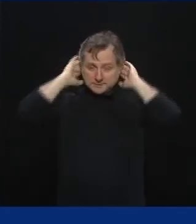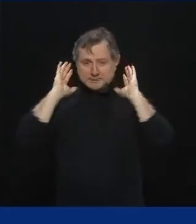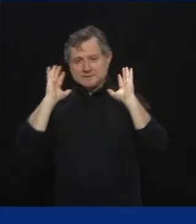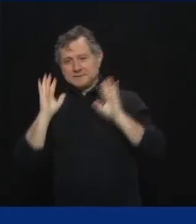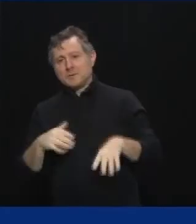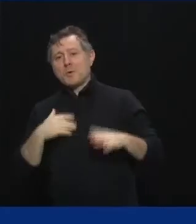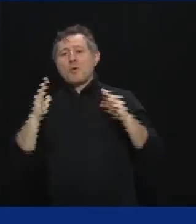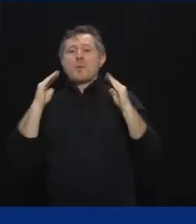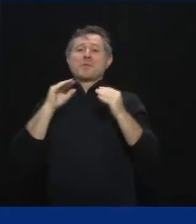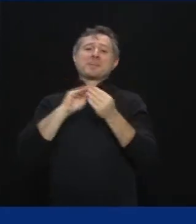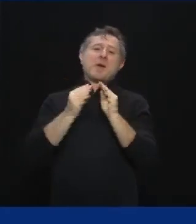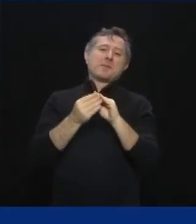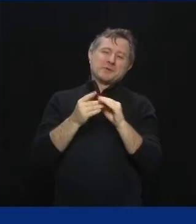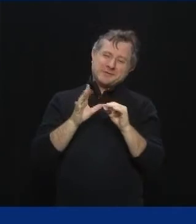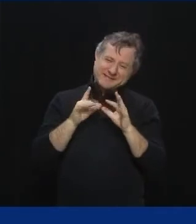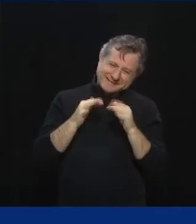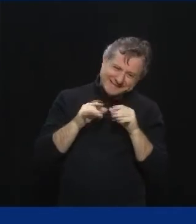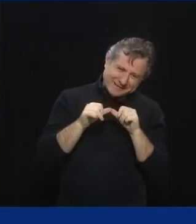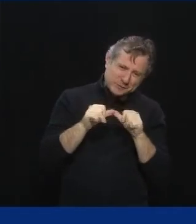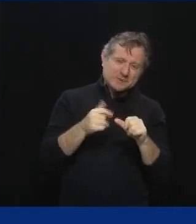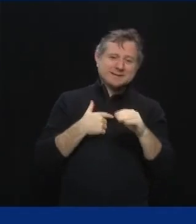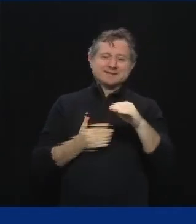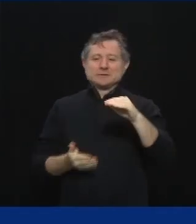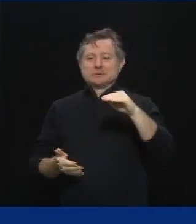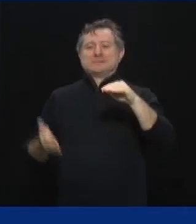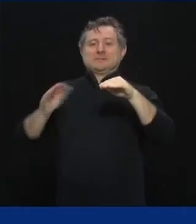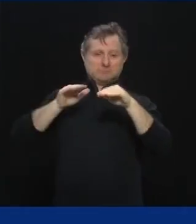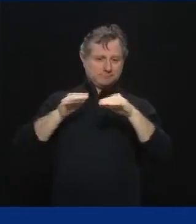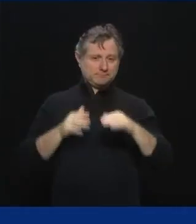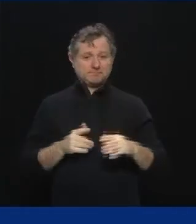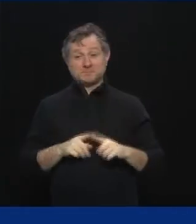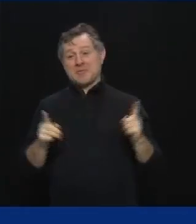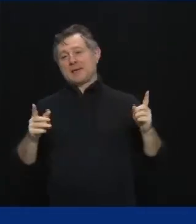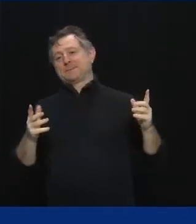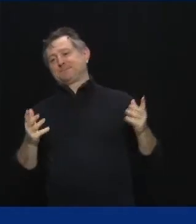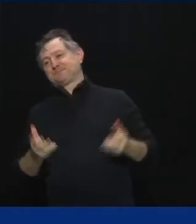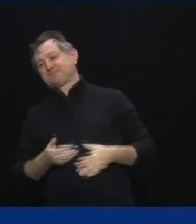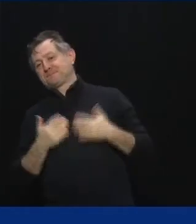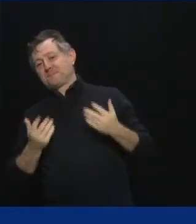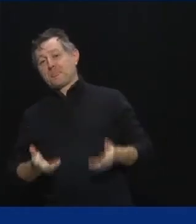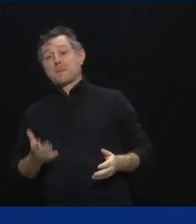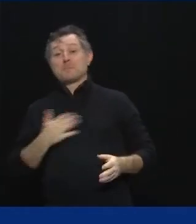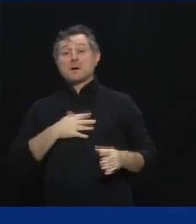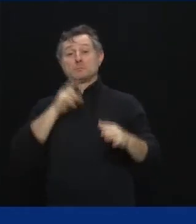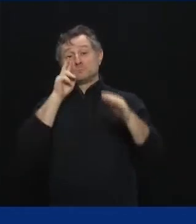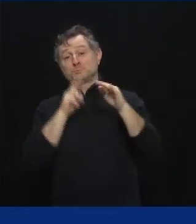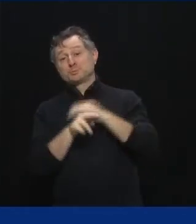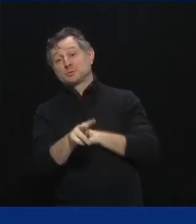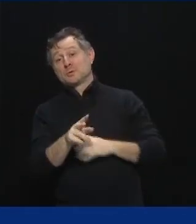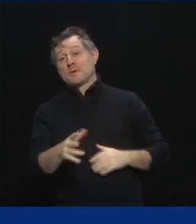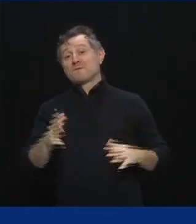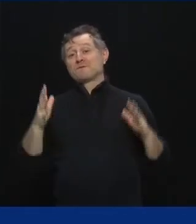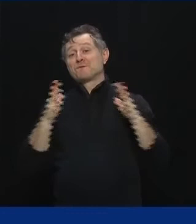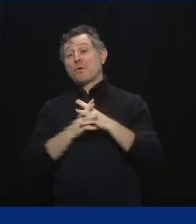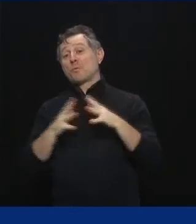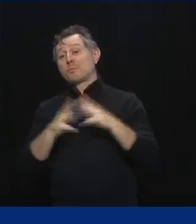BUT I ALSO TRUST THE JUDGMENT OF THE BUFFALO BILLS AND 4-2 IS NOT BAD AND THE NUMBERS WILL A WINNING SEASON.